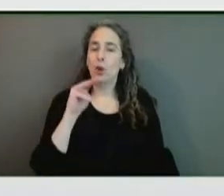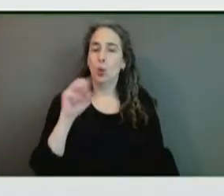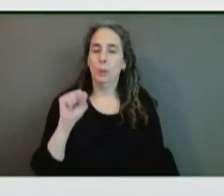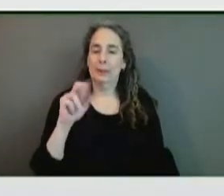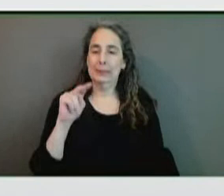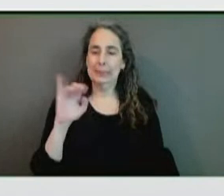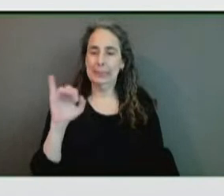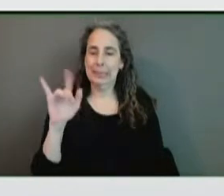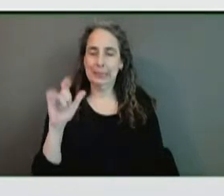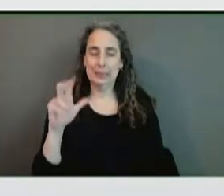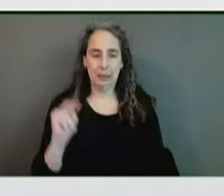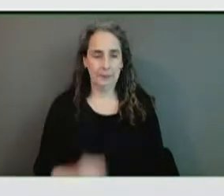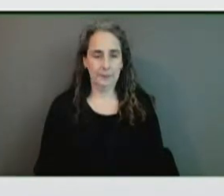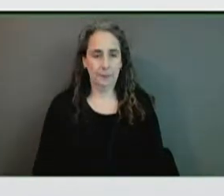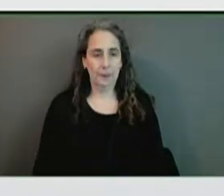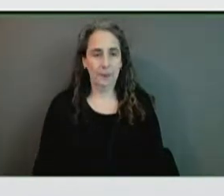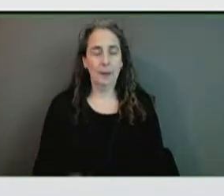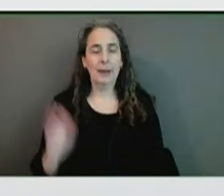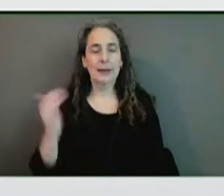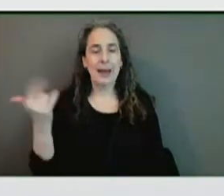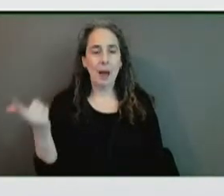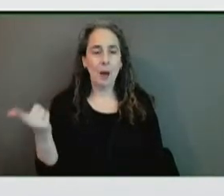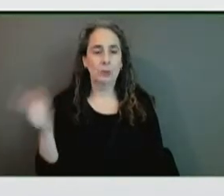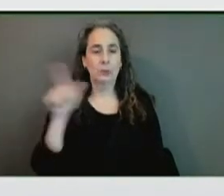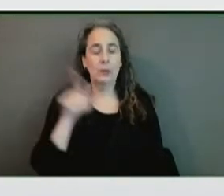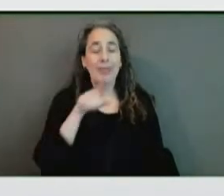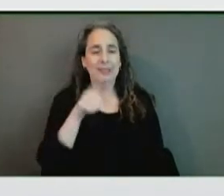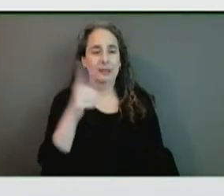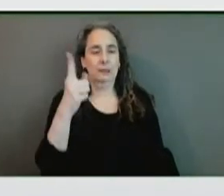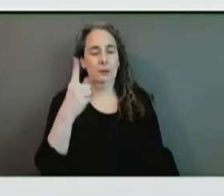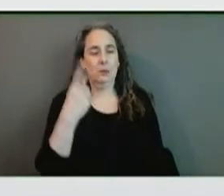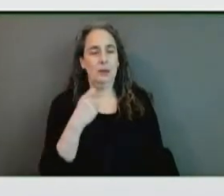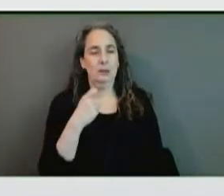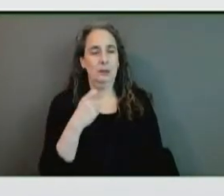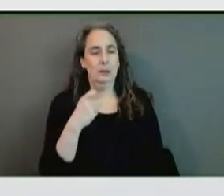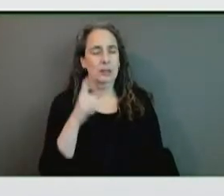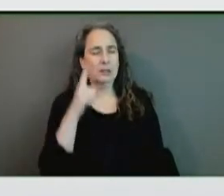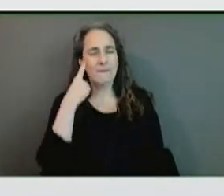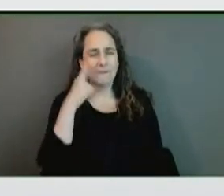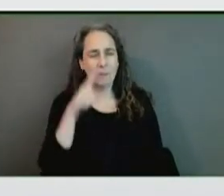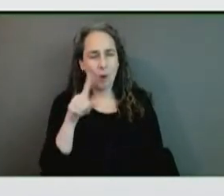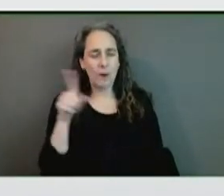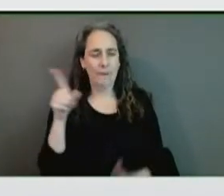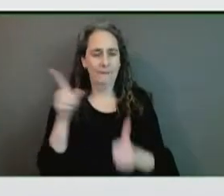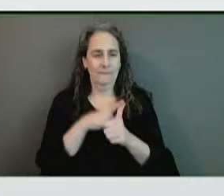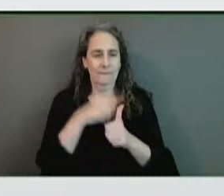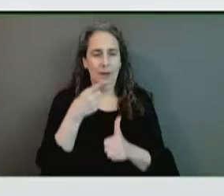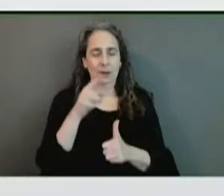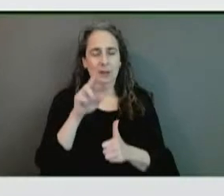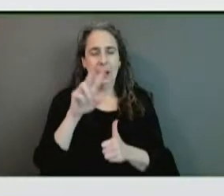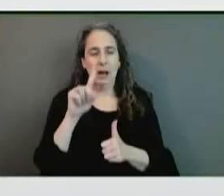you, Ms Nixon. Like to turn now